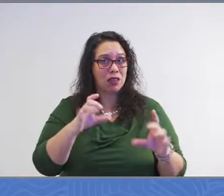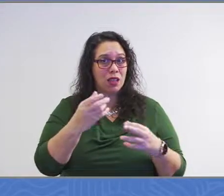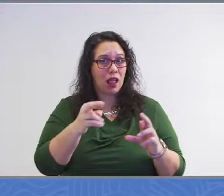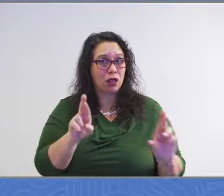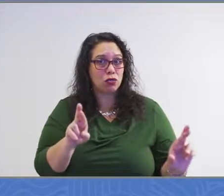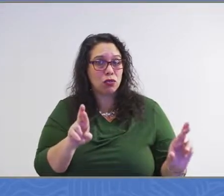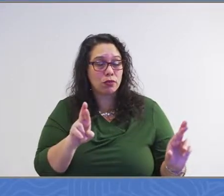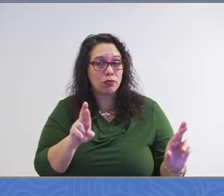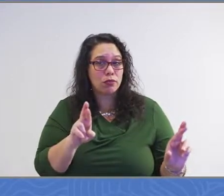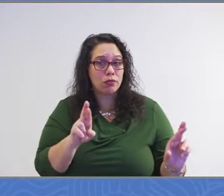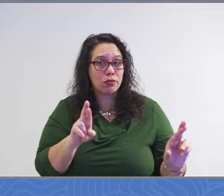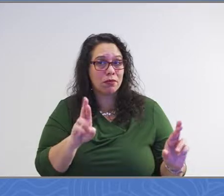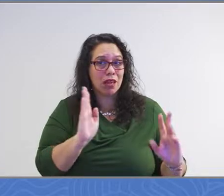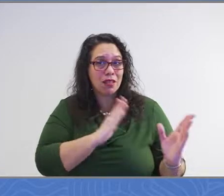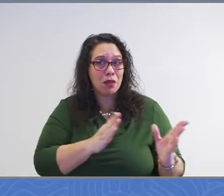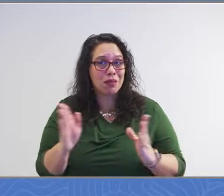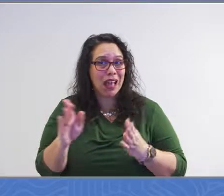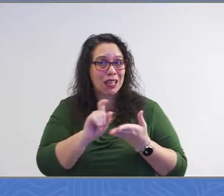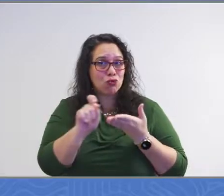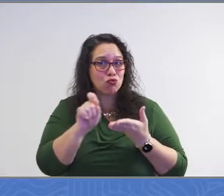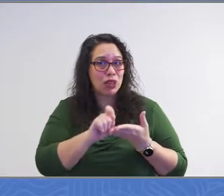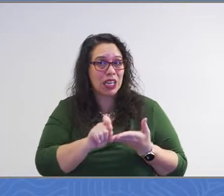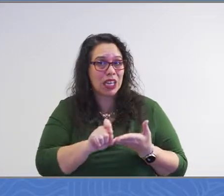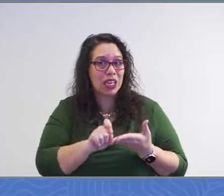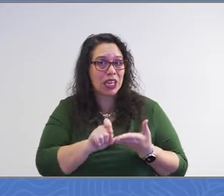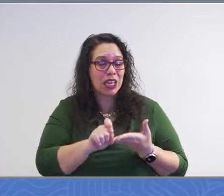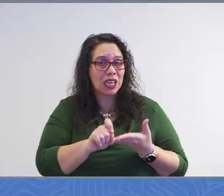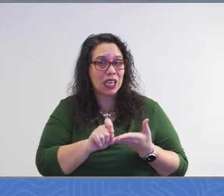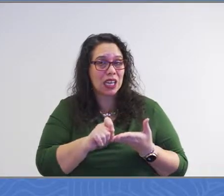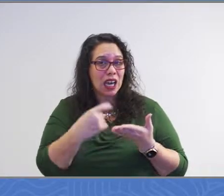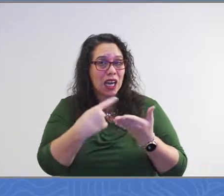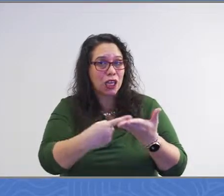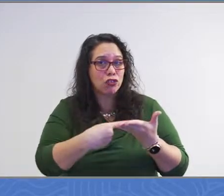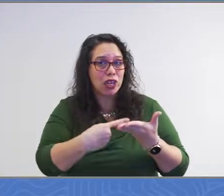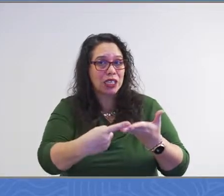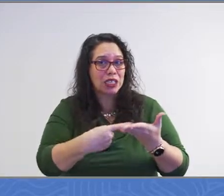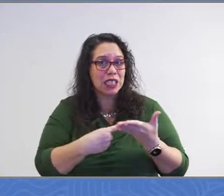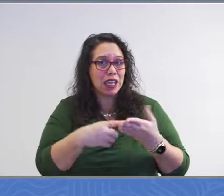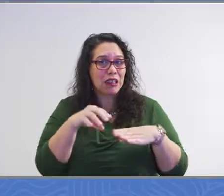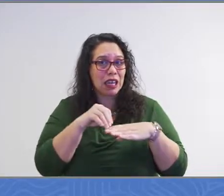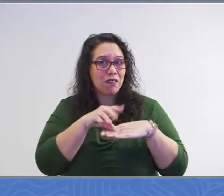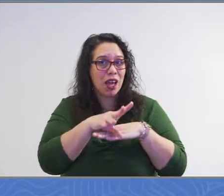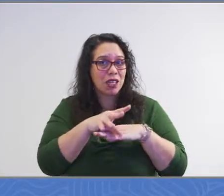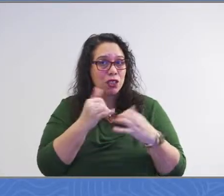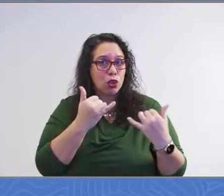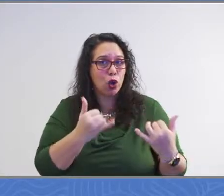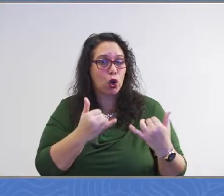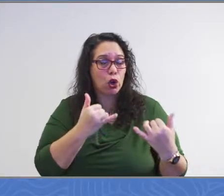have those plans been written addressing the effects that the current state pandemic learning